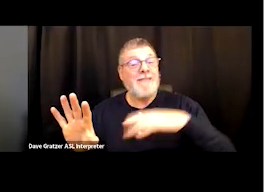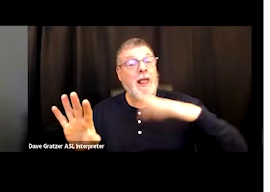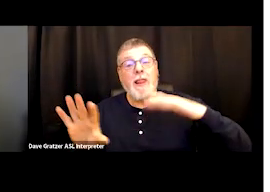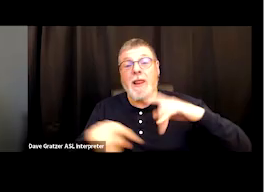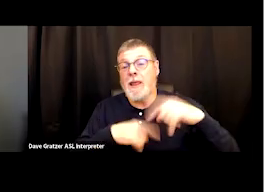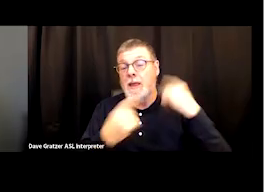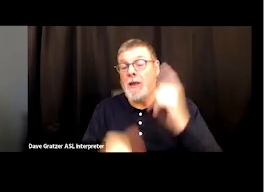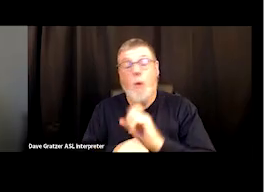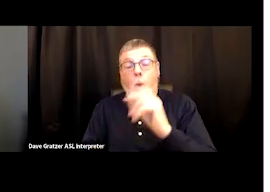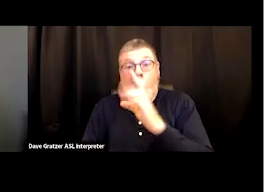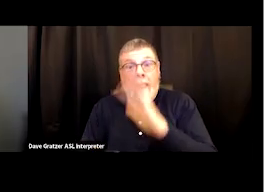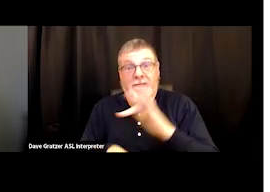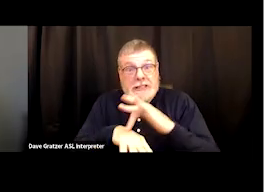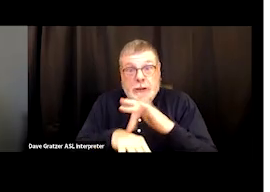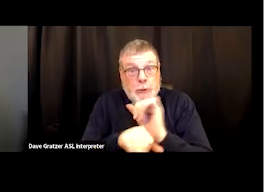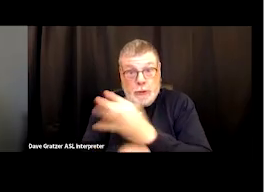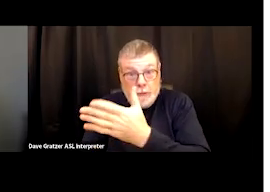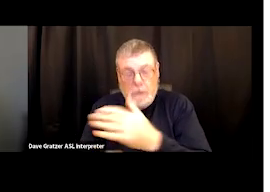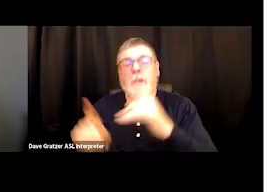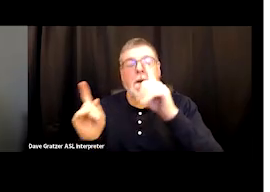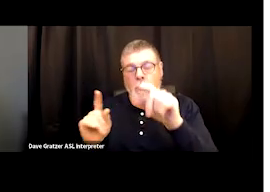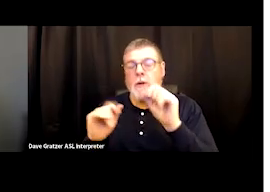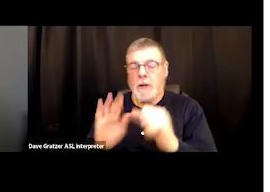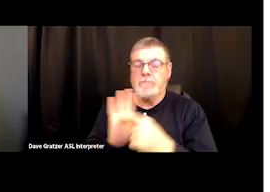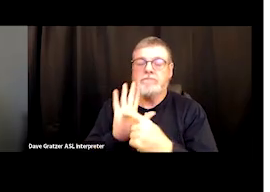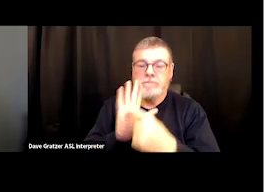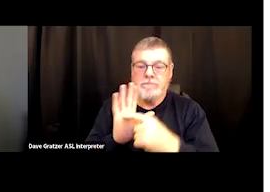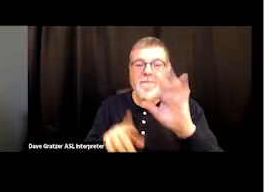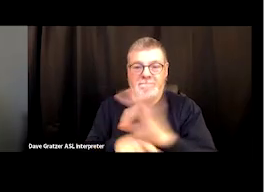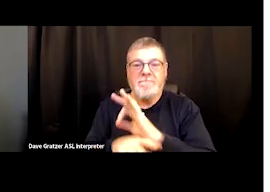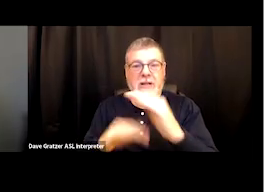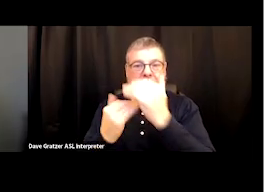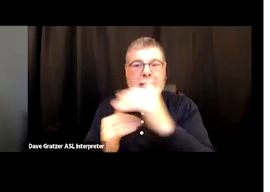or they've never worked, you can provide examples of their functional limitations